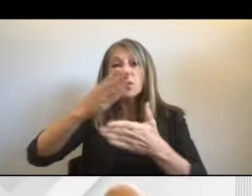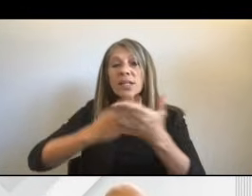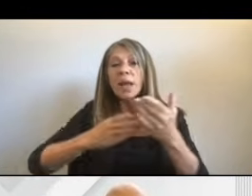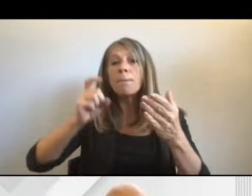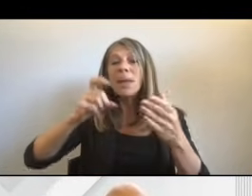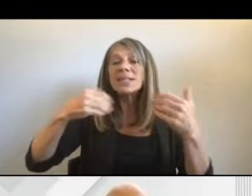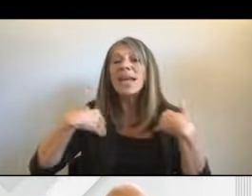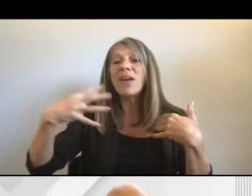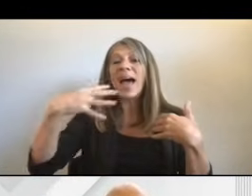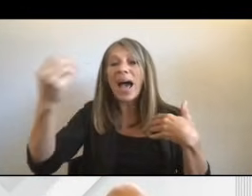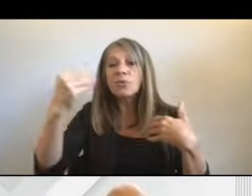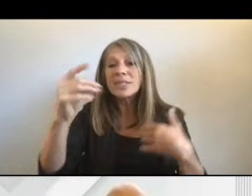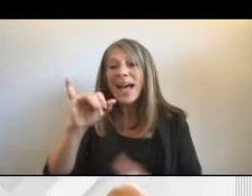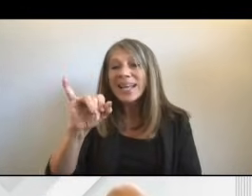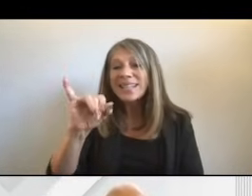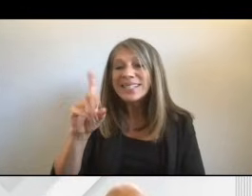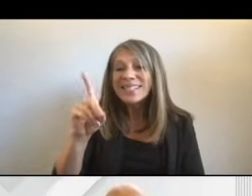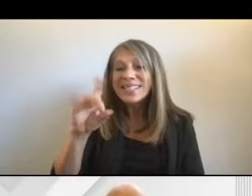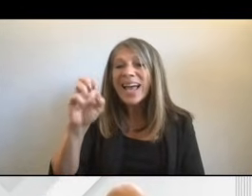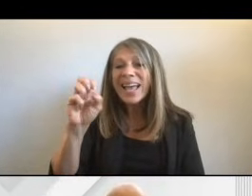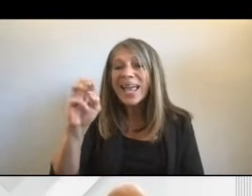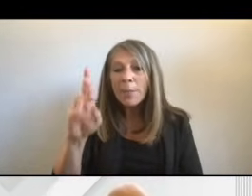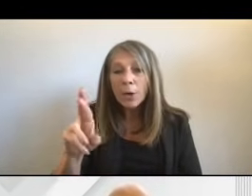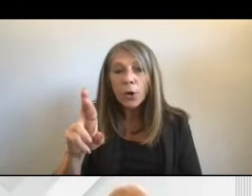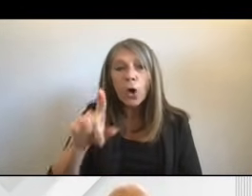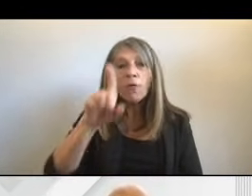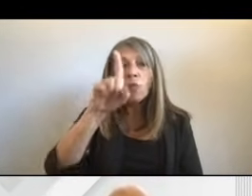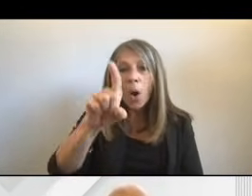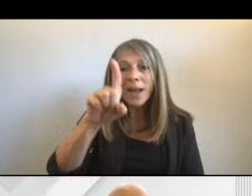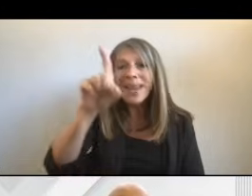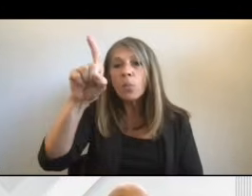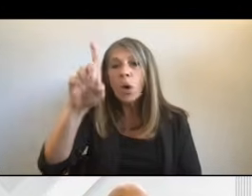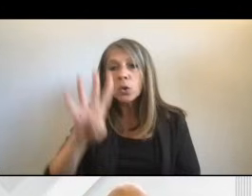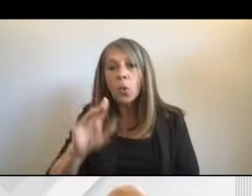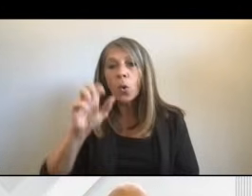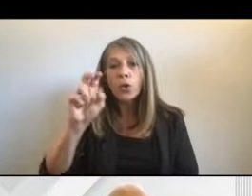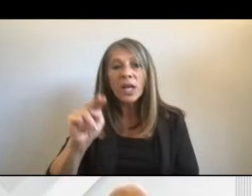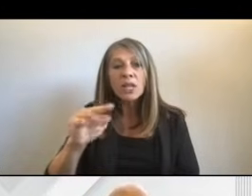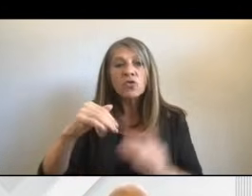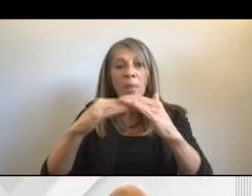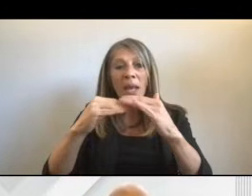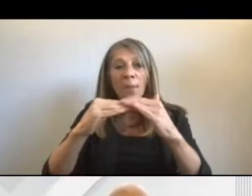outside diameter of 1.25 inches minimum and 2 inches maximum.